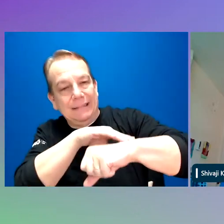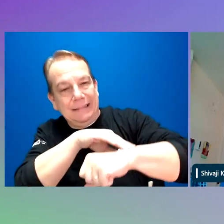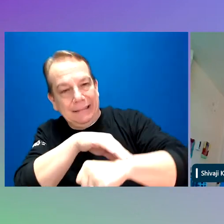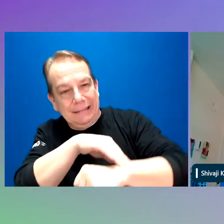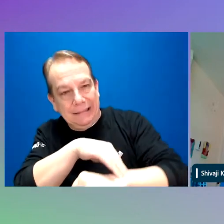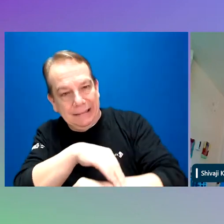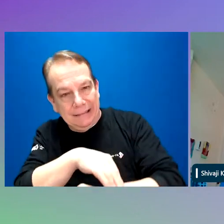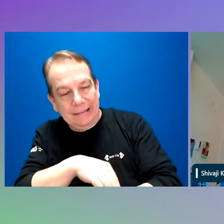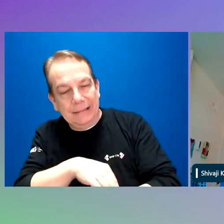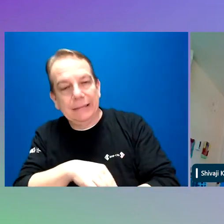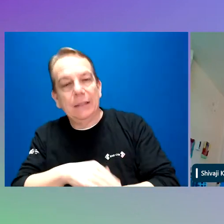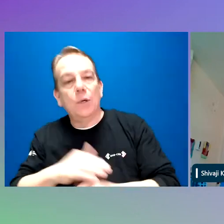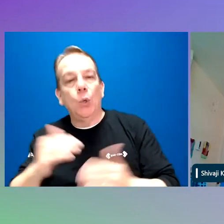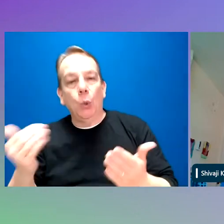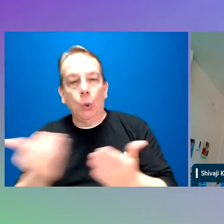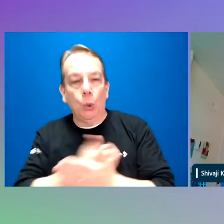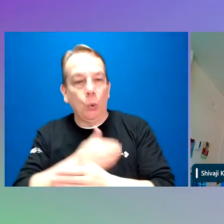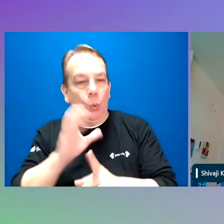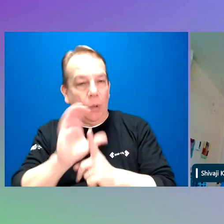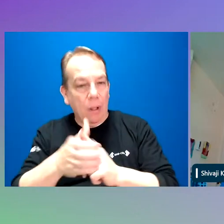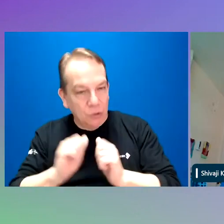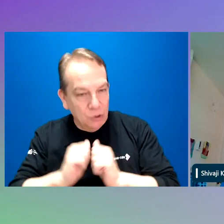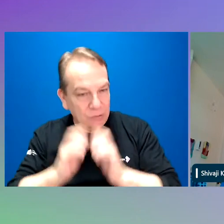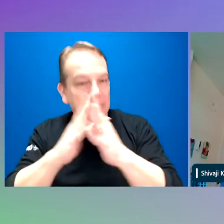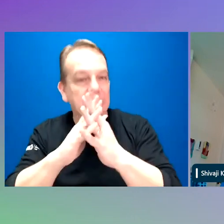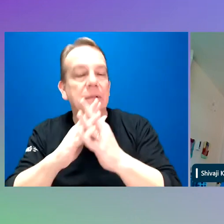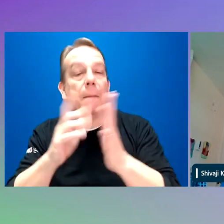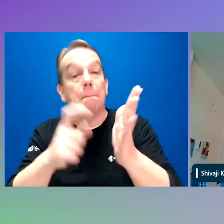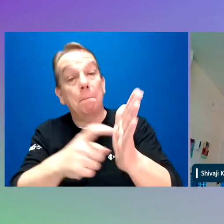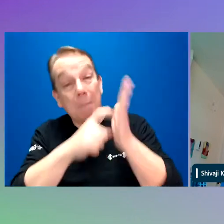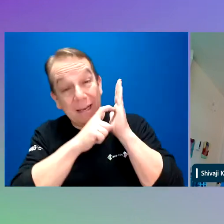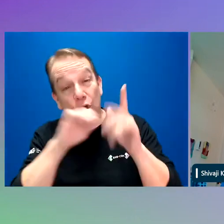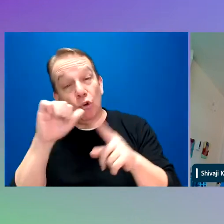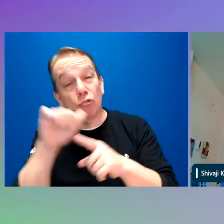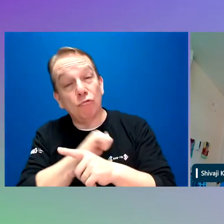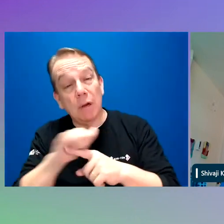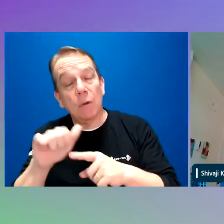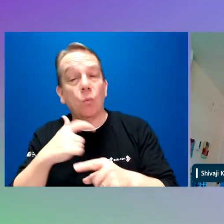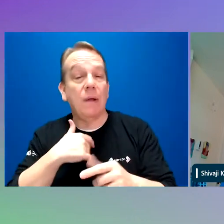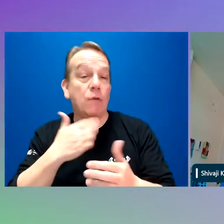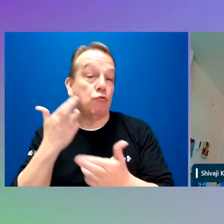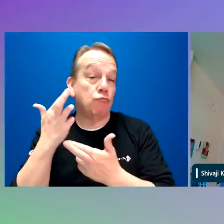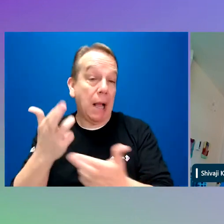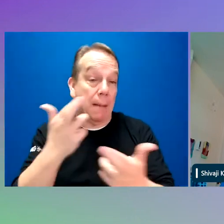mandatory training, um, we have